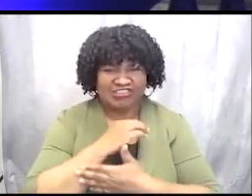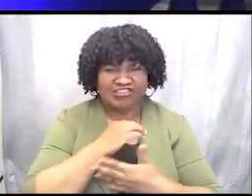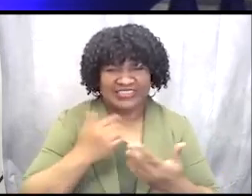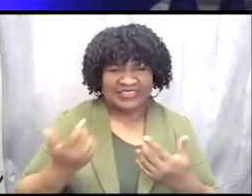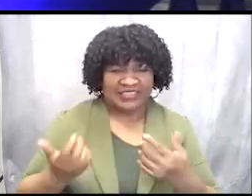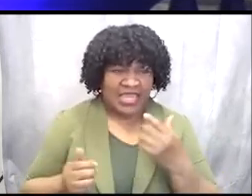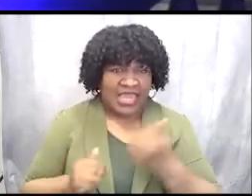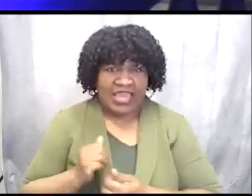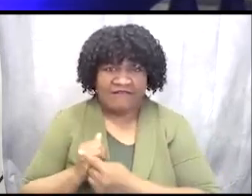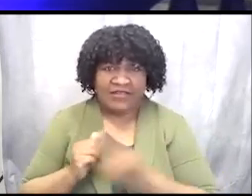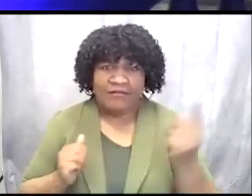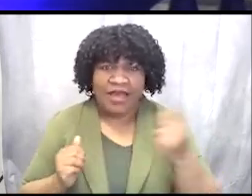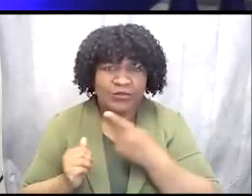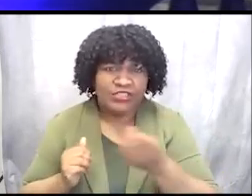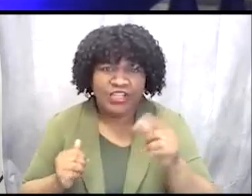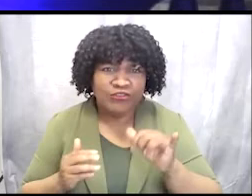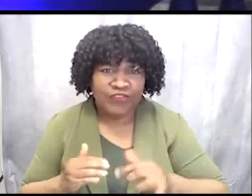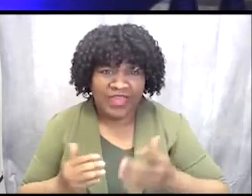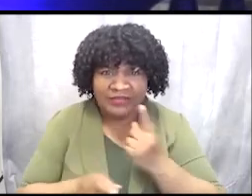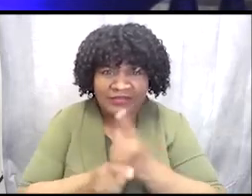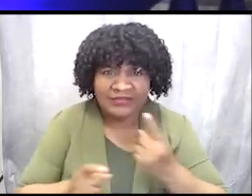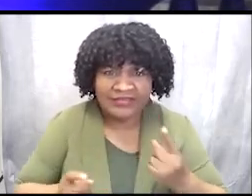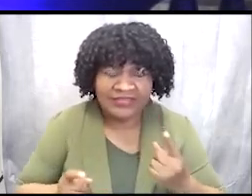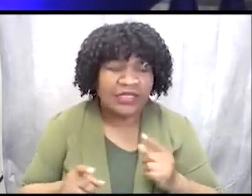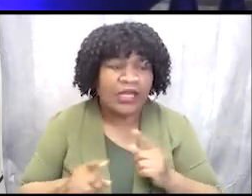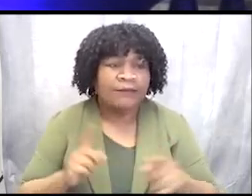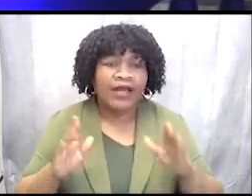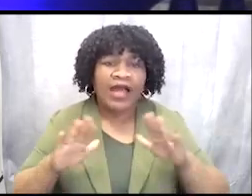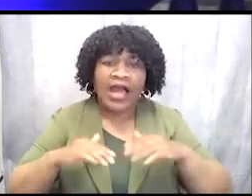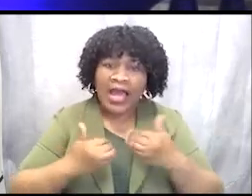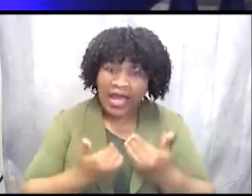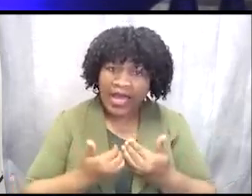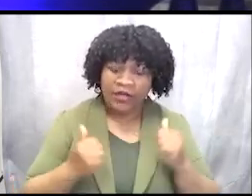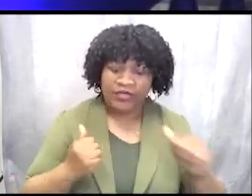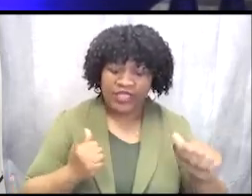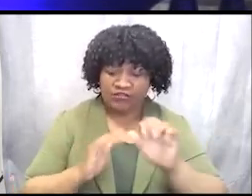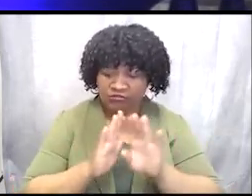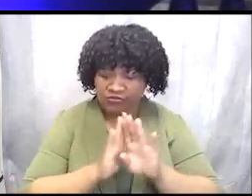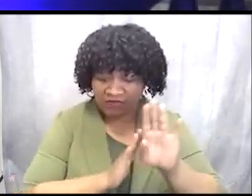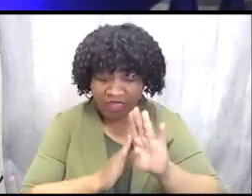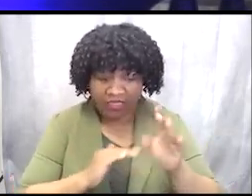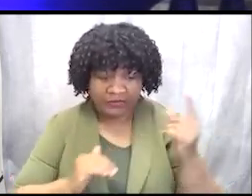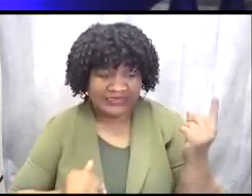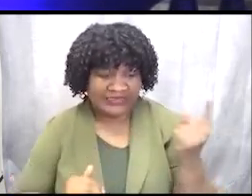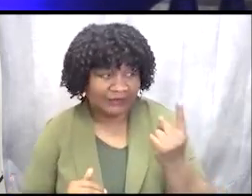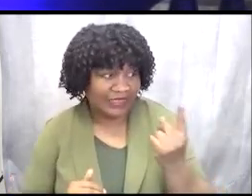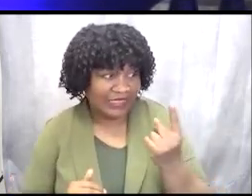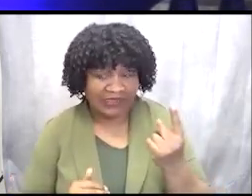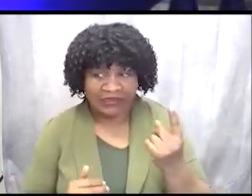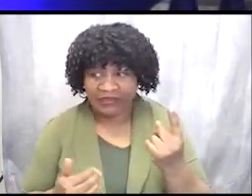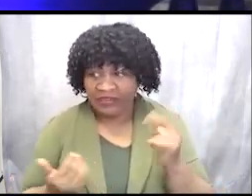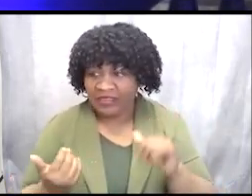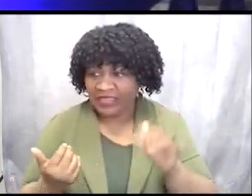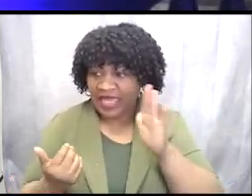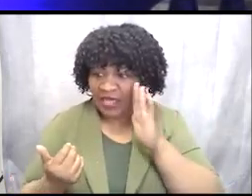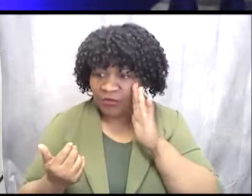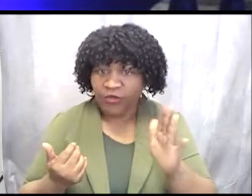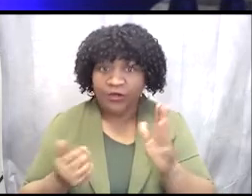Almost everybody would tell you that. But how do you develop something that will be impactful?